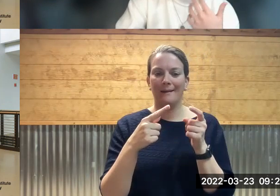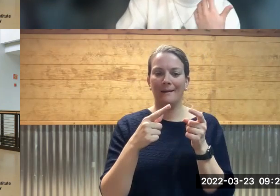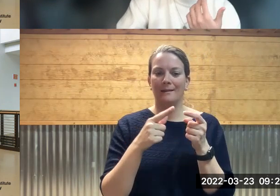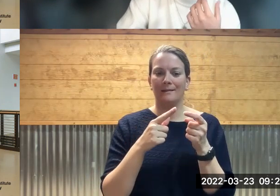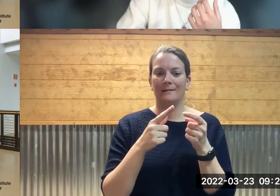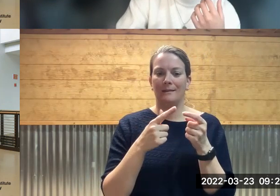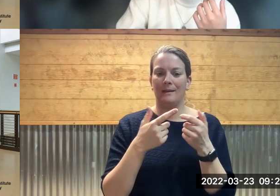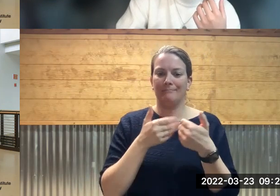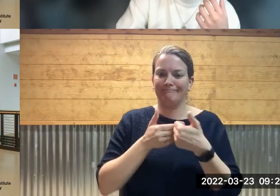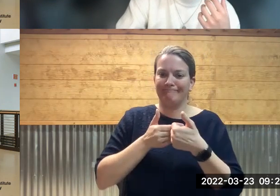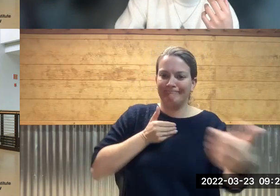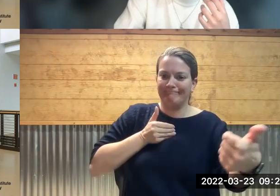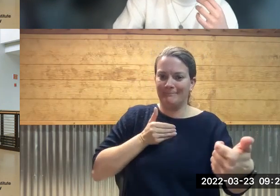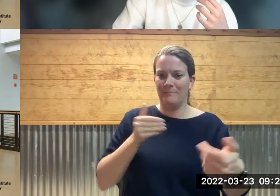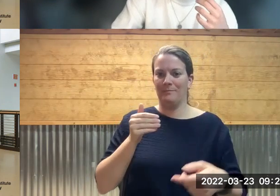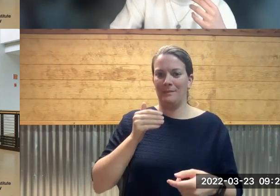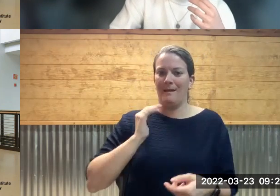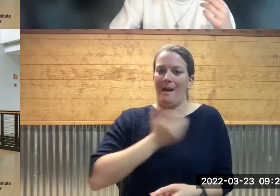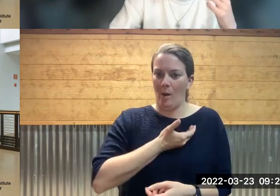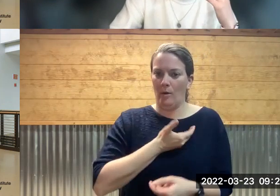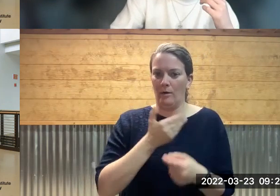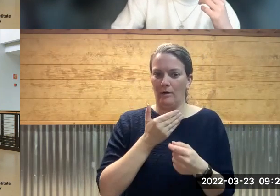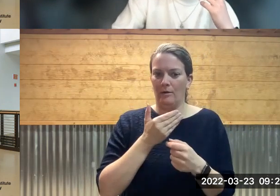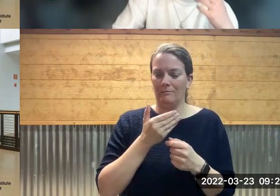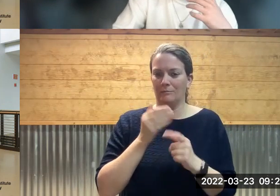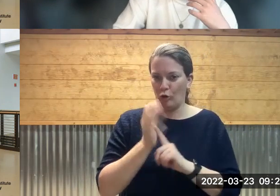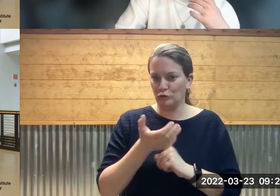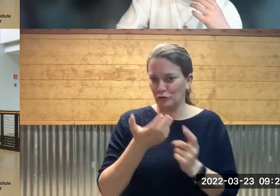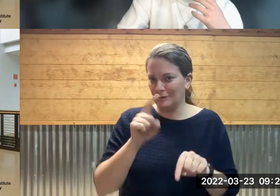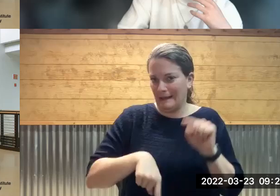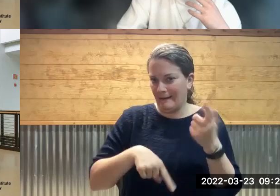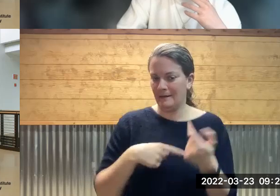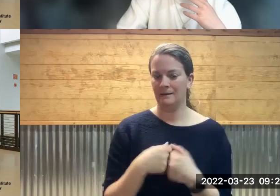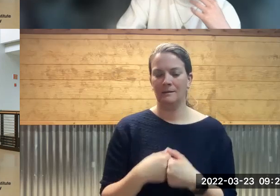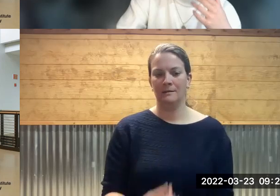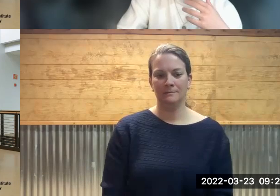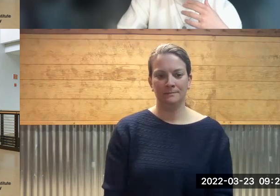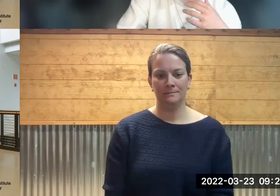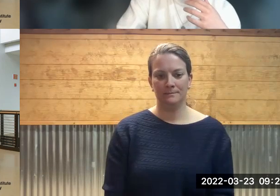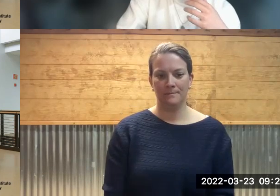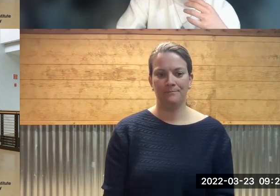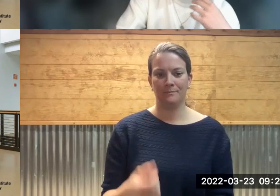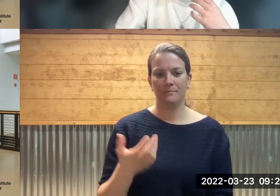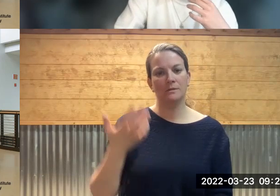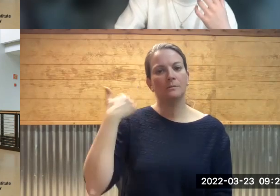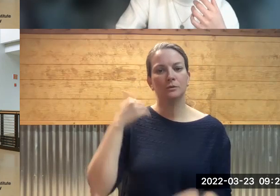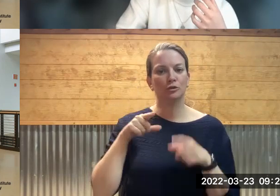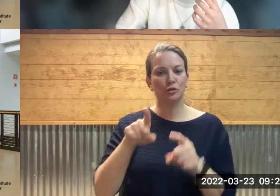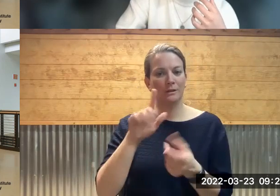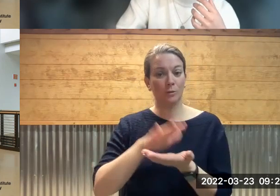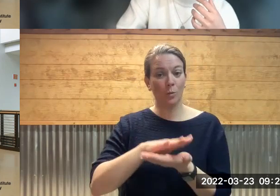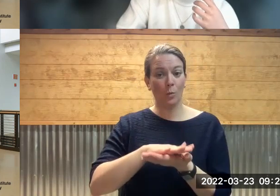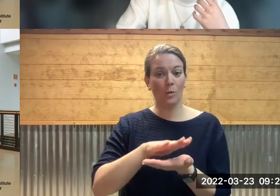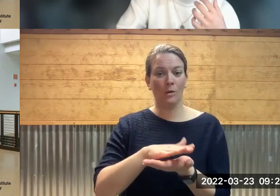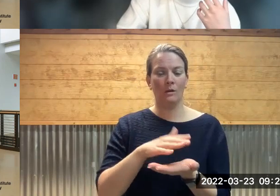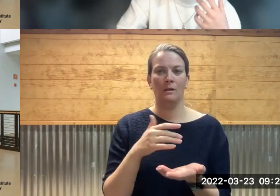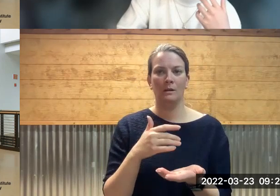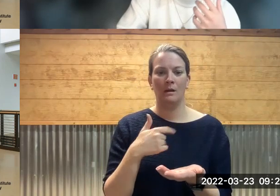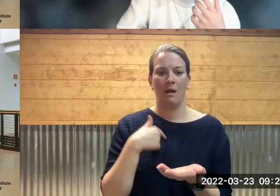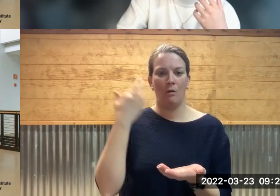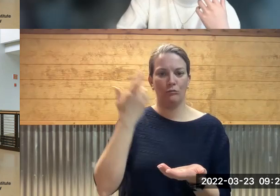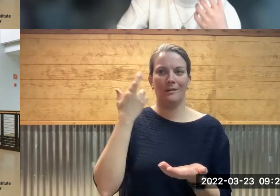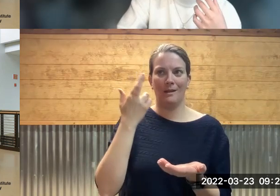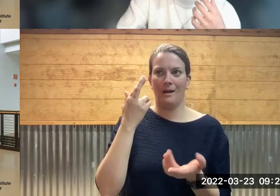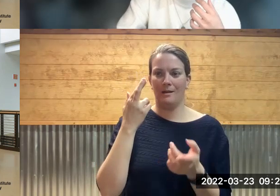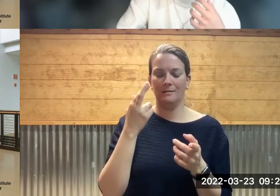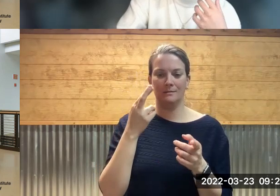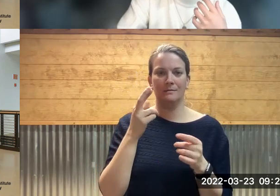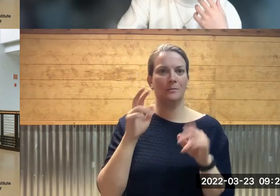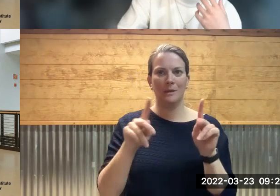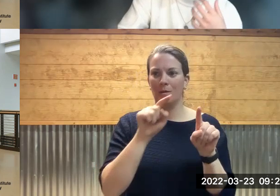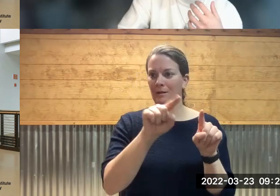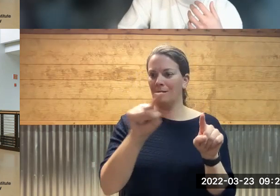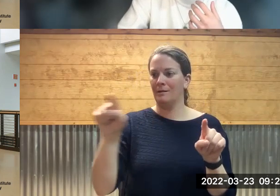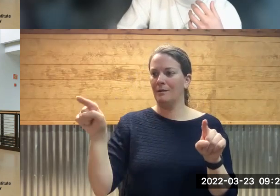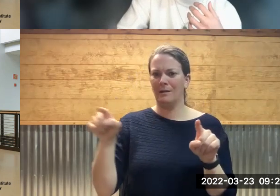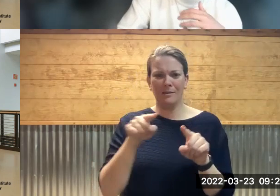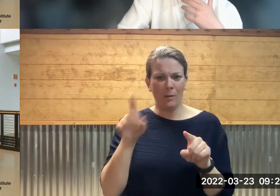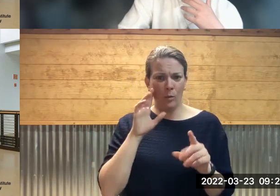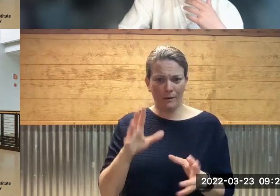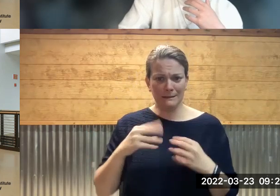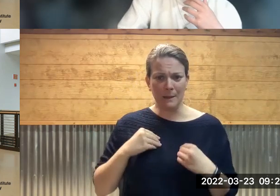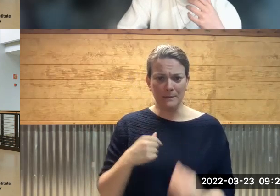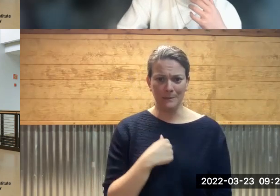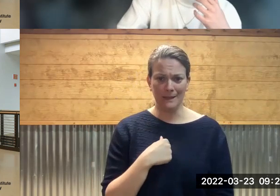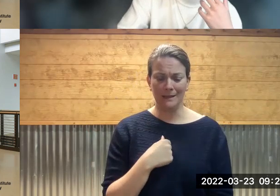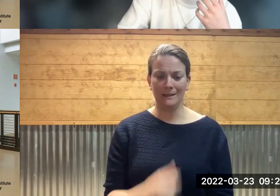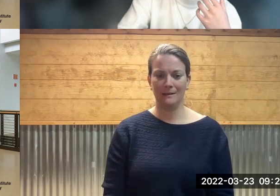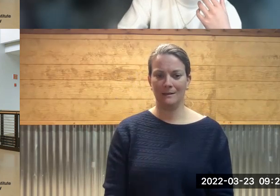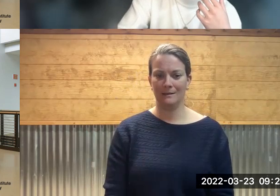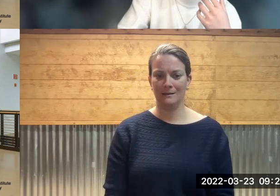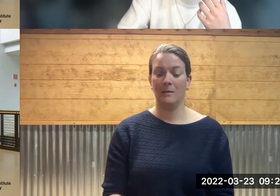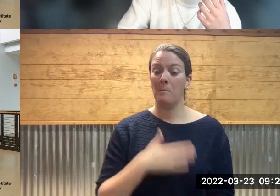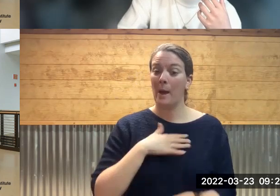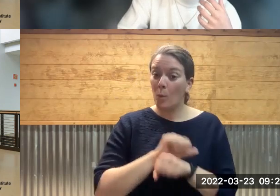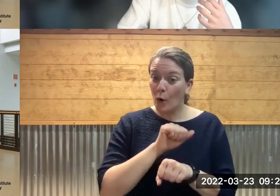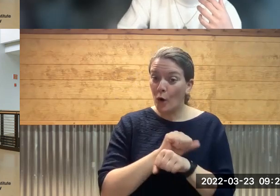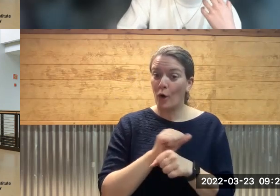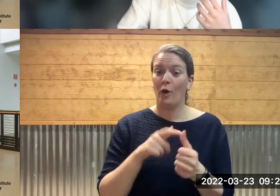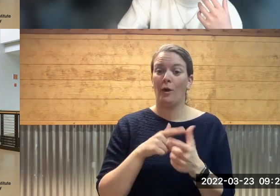Section a jury mice to school years. When I realized that I was surrounded by people who could accept me, my rooks, my performance, my preference, religion.